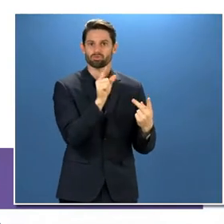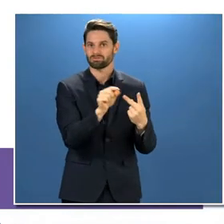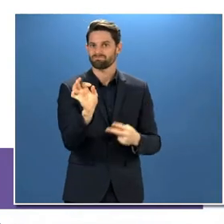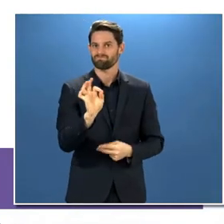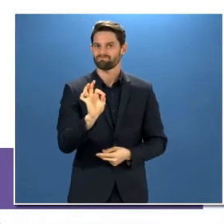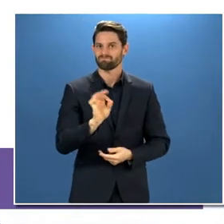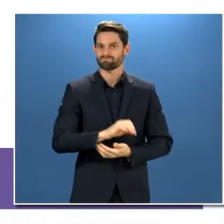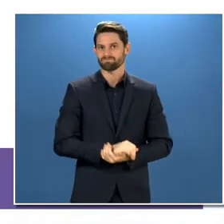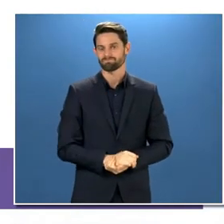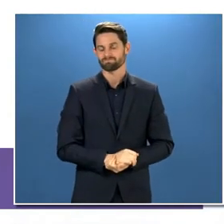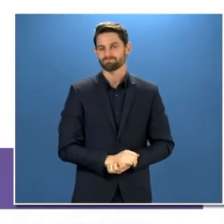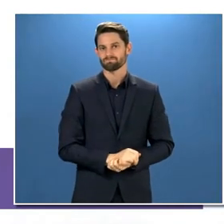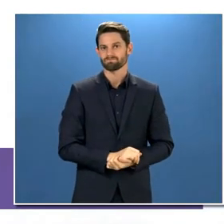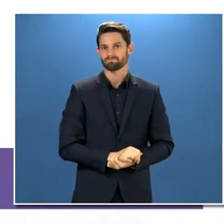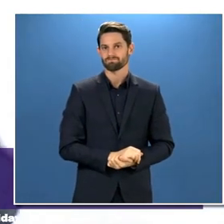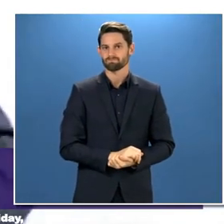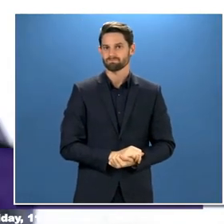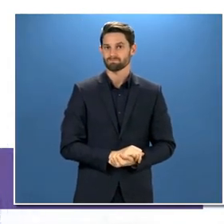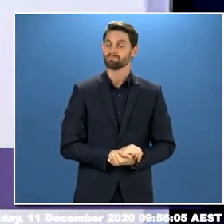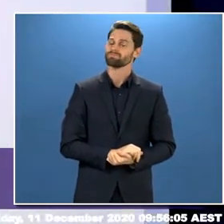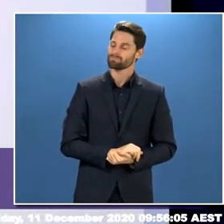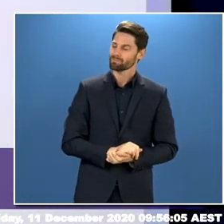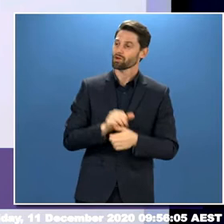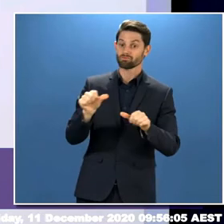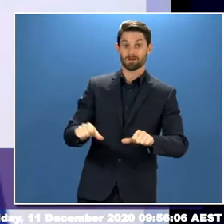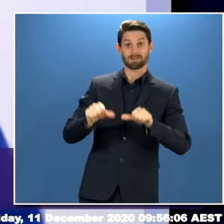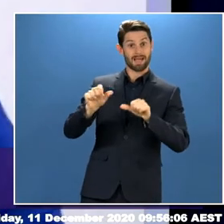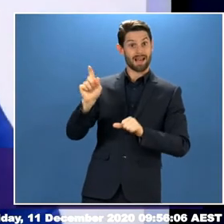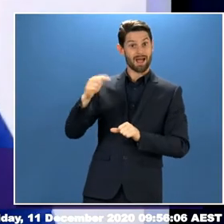Can we turn now to your role as the Disability Discrimination Commissioner.